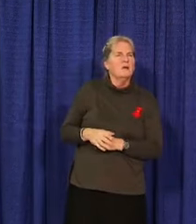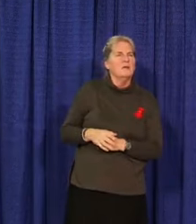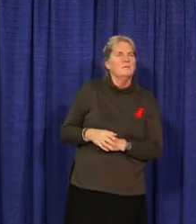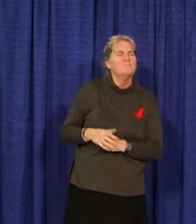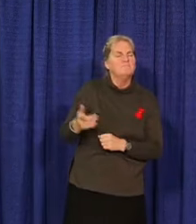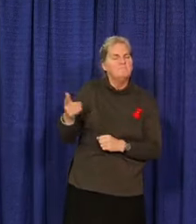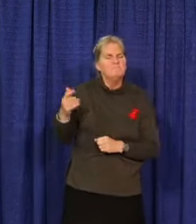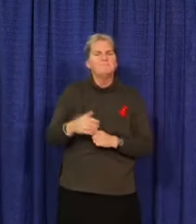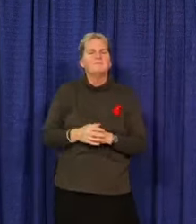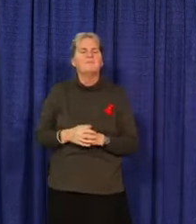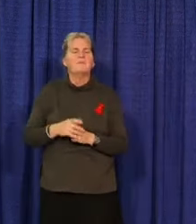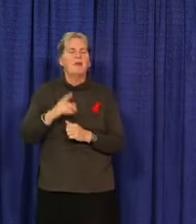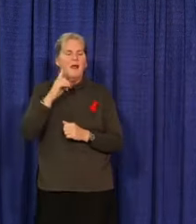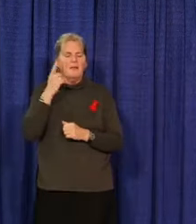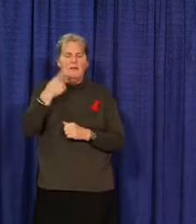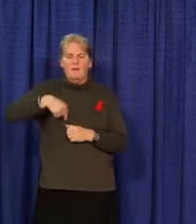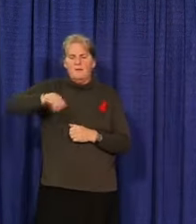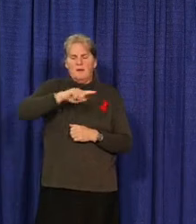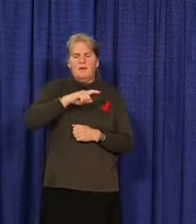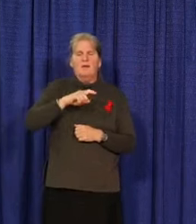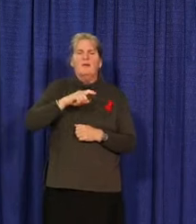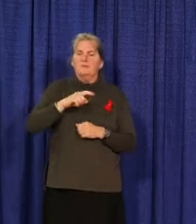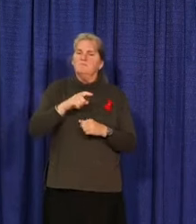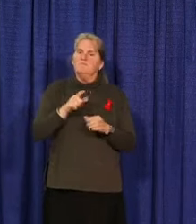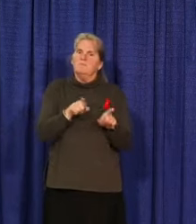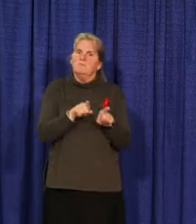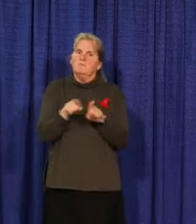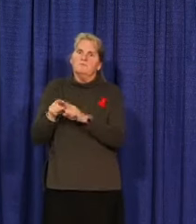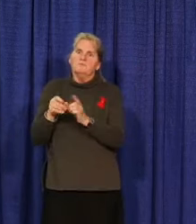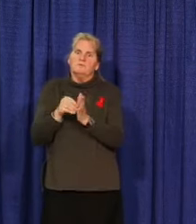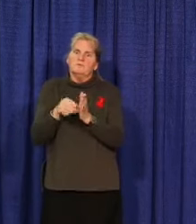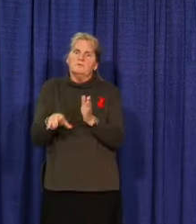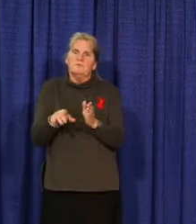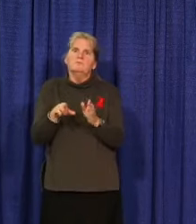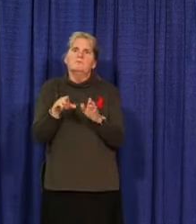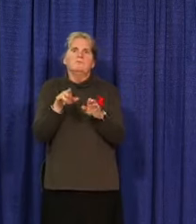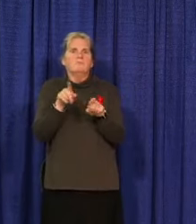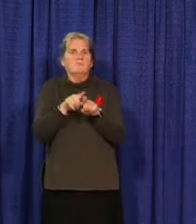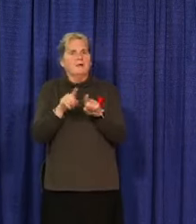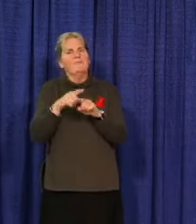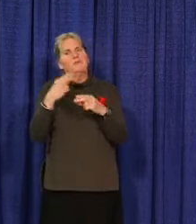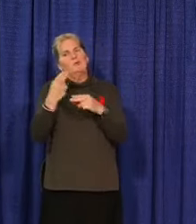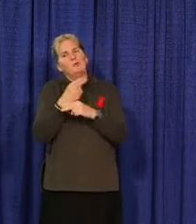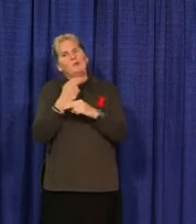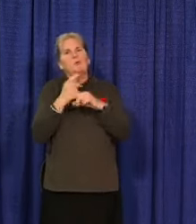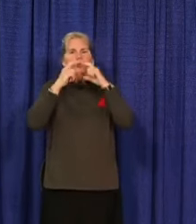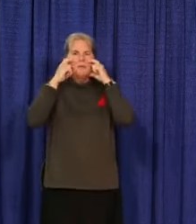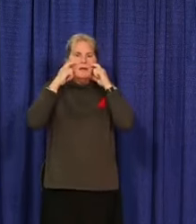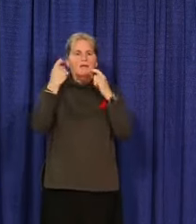I think that all of us, including our children, need to become more familiar with and comfortable with mask usage in